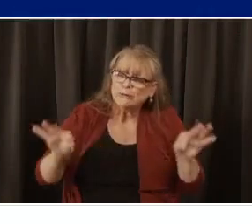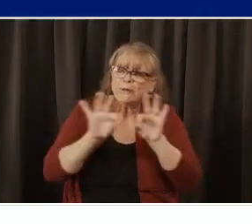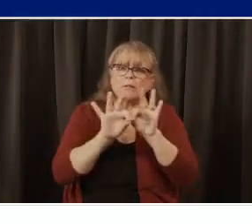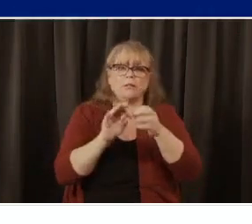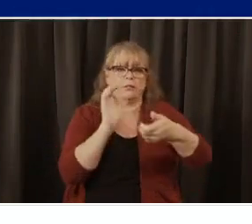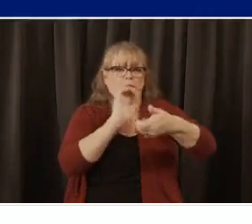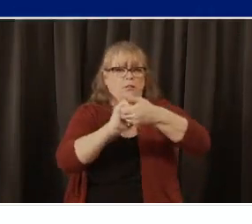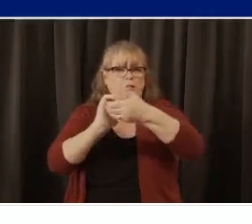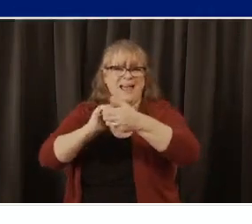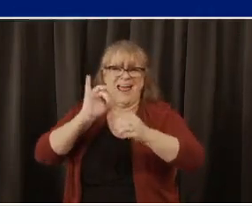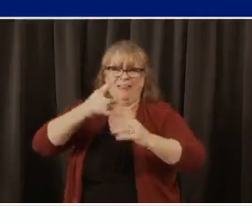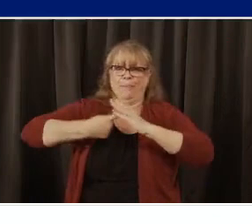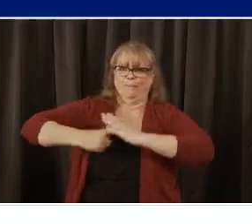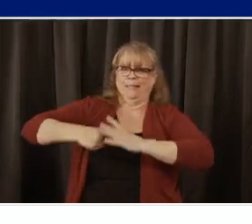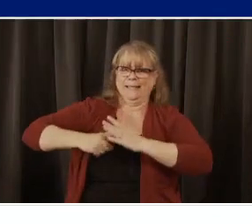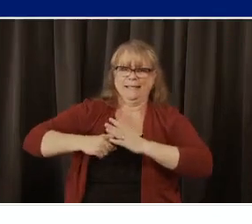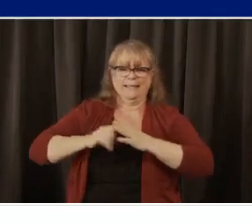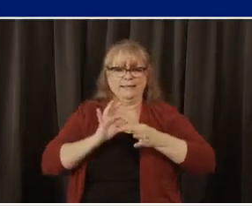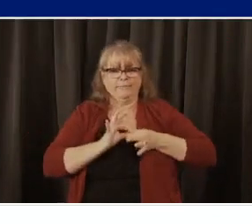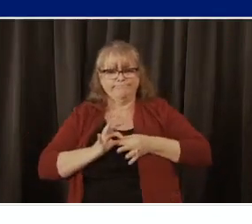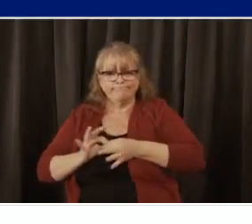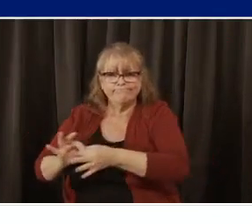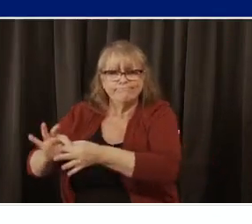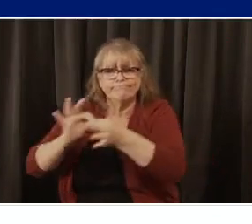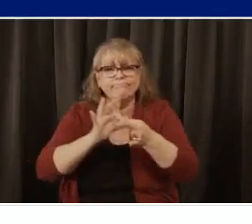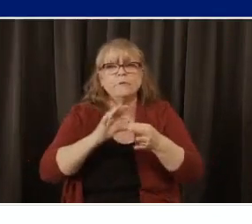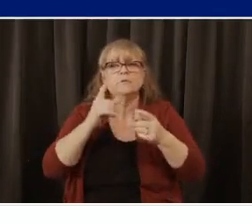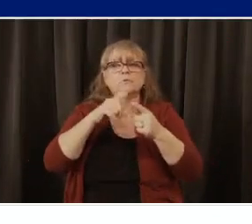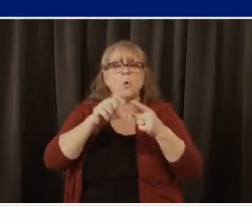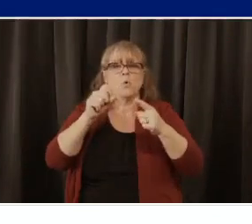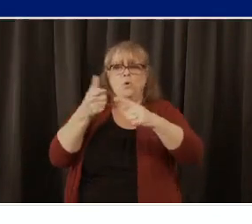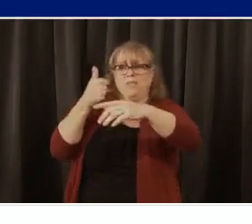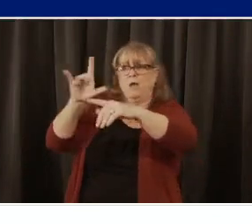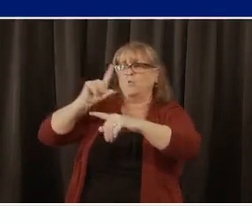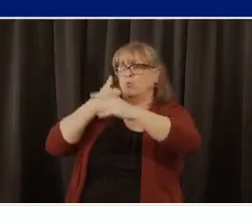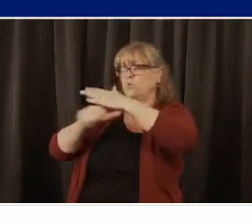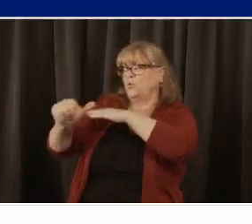state emergency operations center worked very carefully with the lab staff who again or